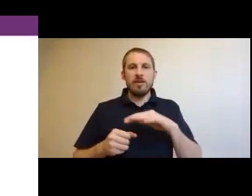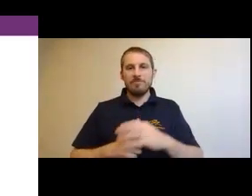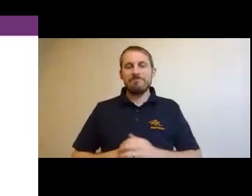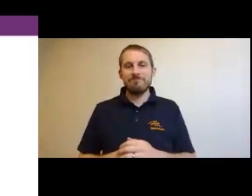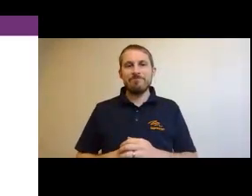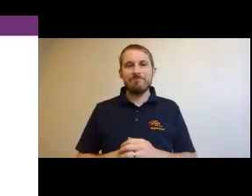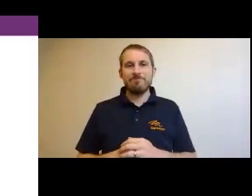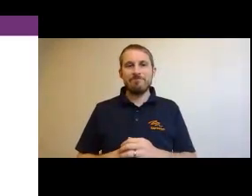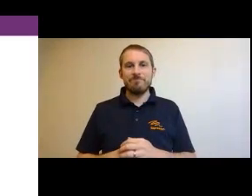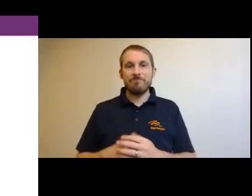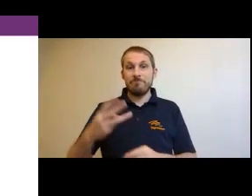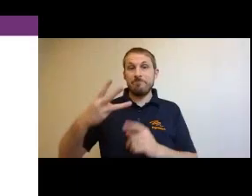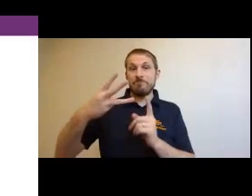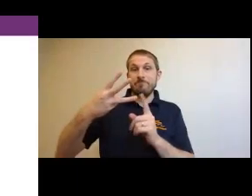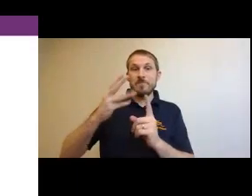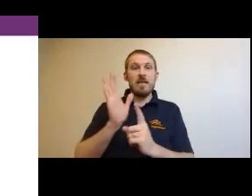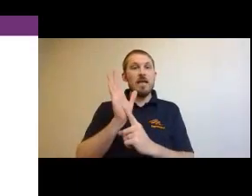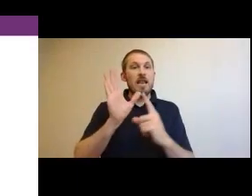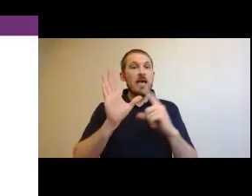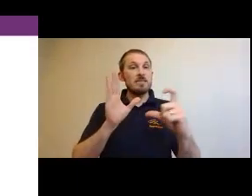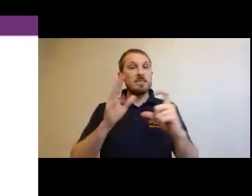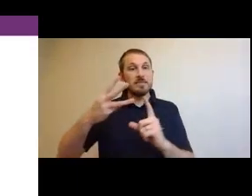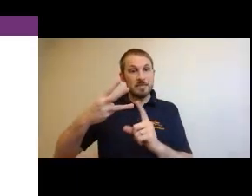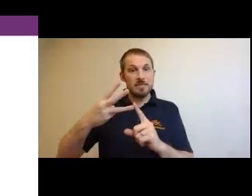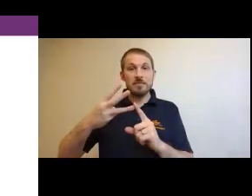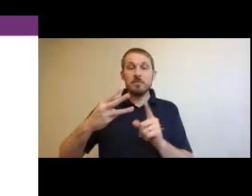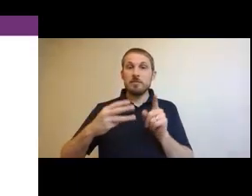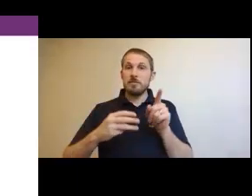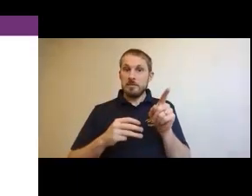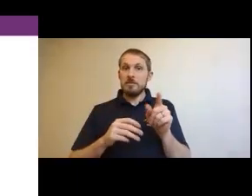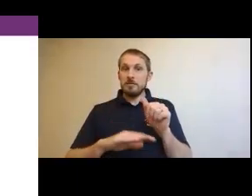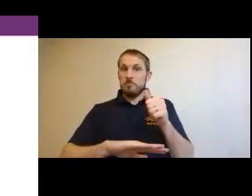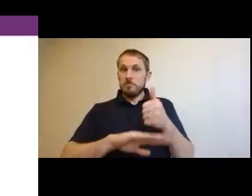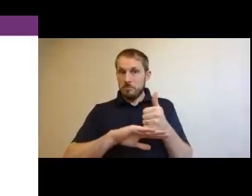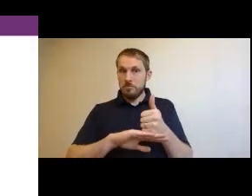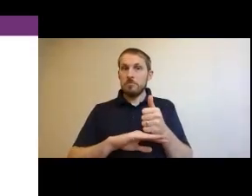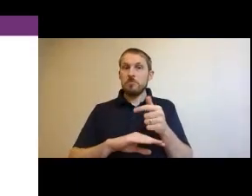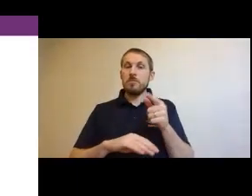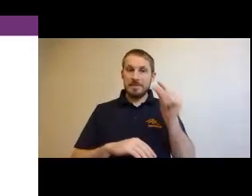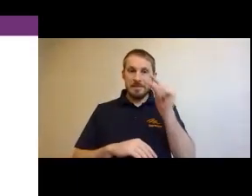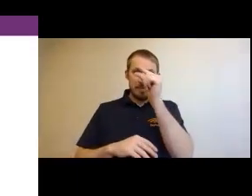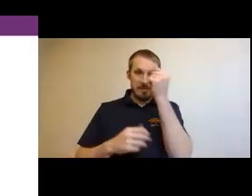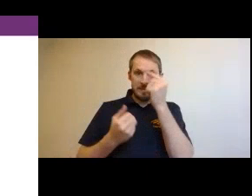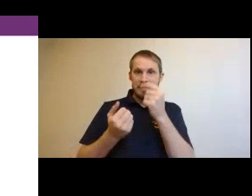Local area coordinators are well placed to support these connections because they have strong links in